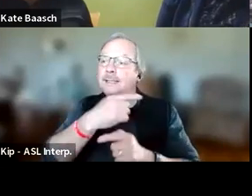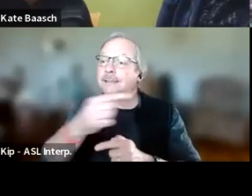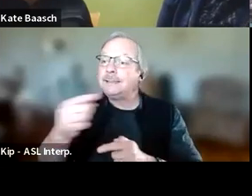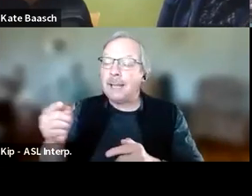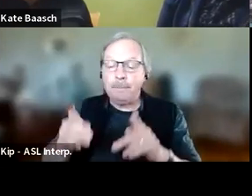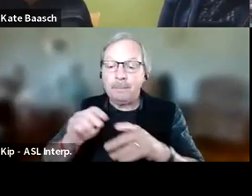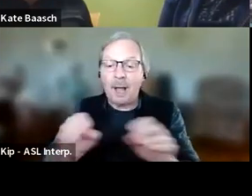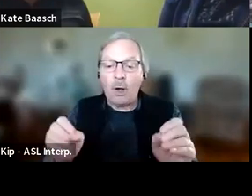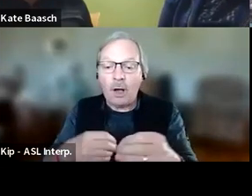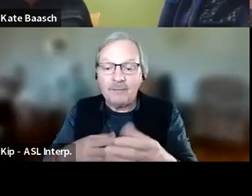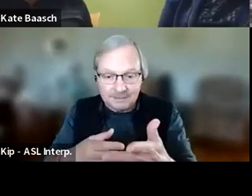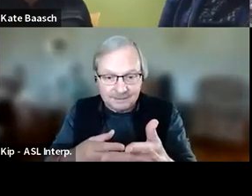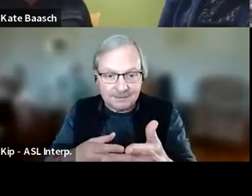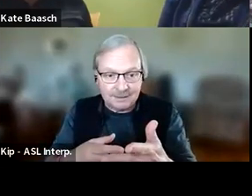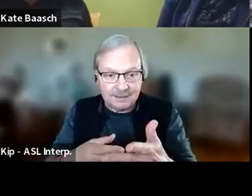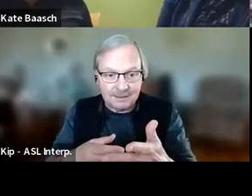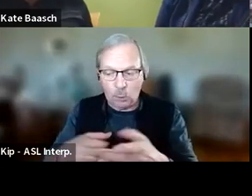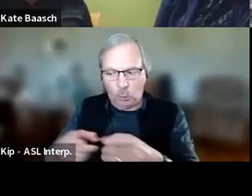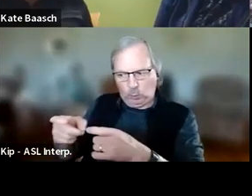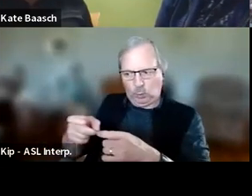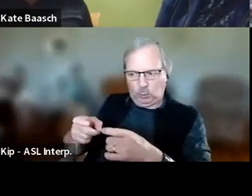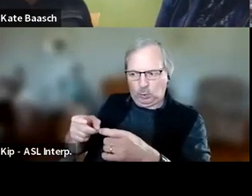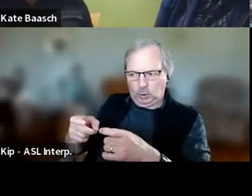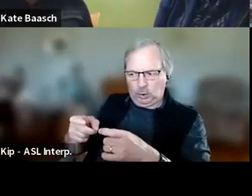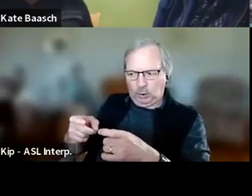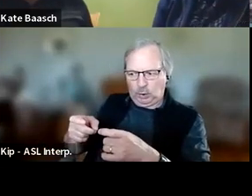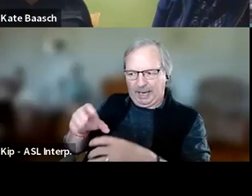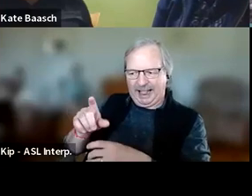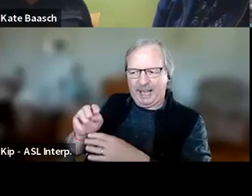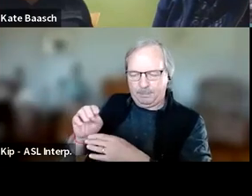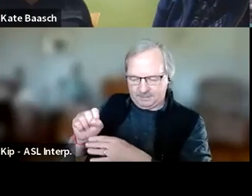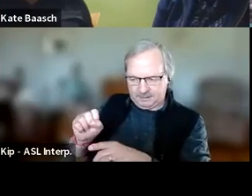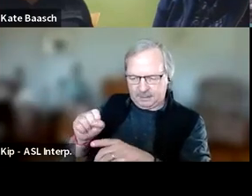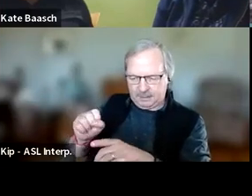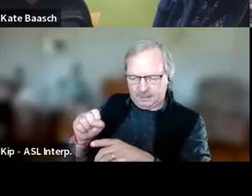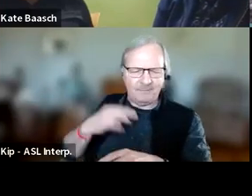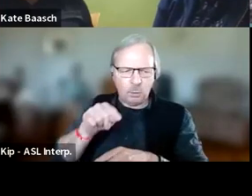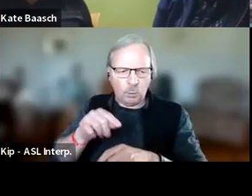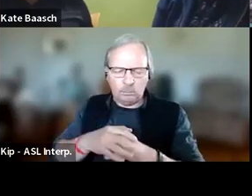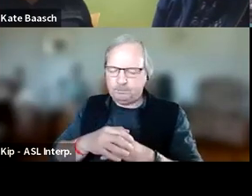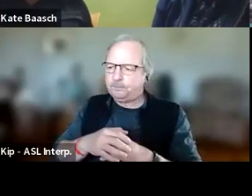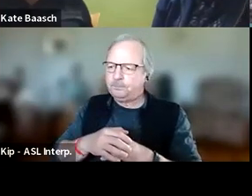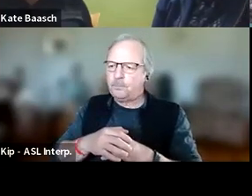which handle claims, which I think is beneficial to you, is we get that in the field office,